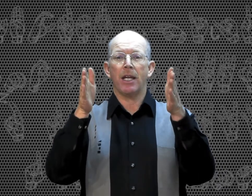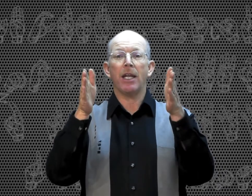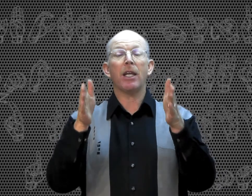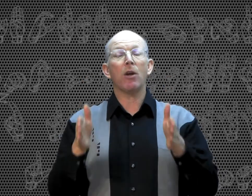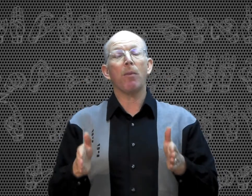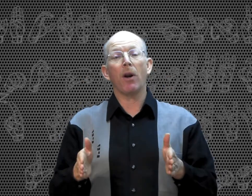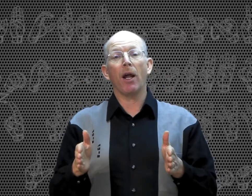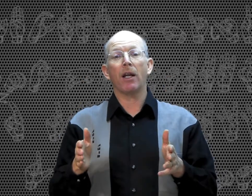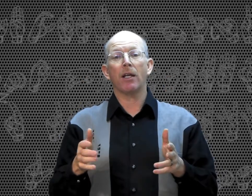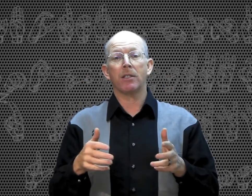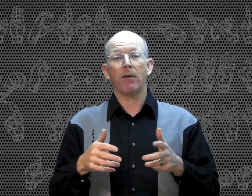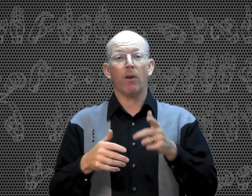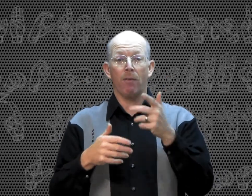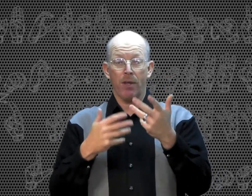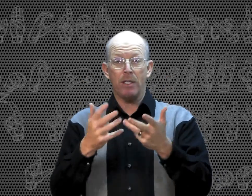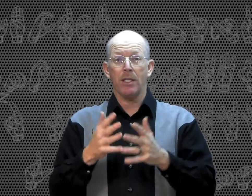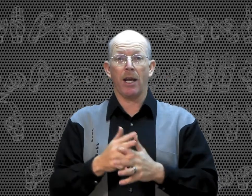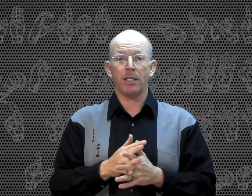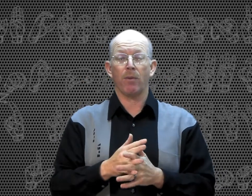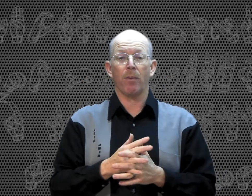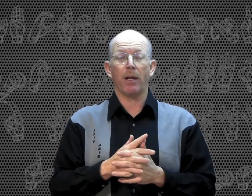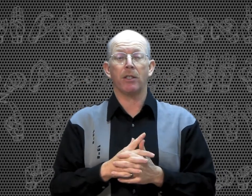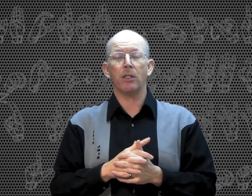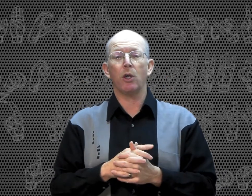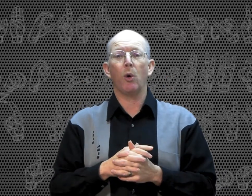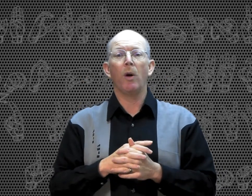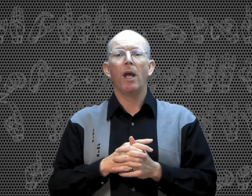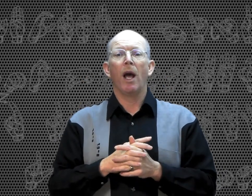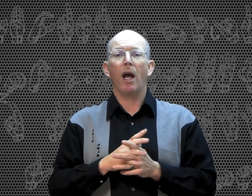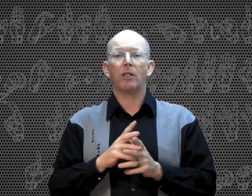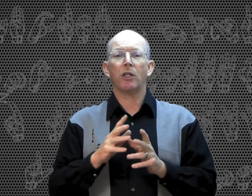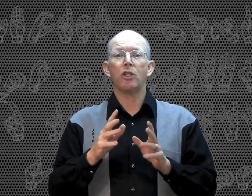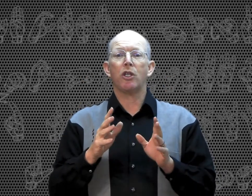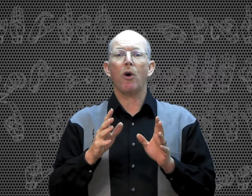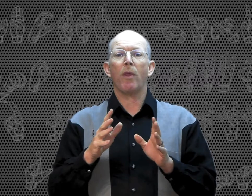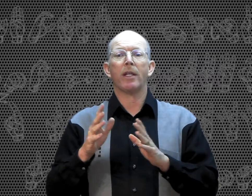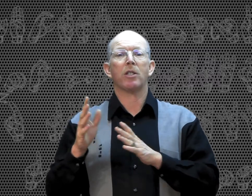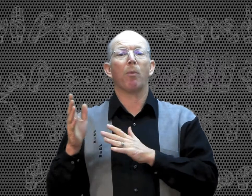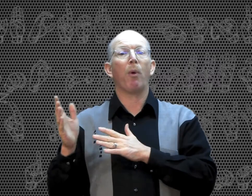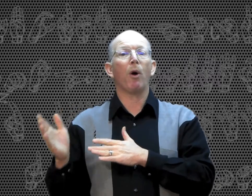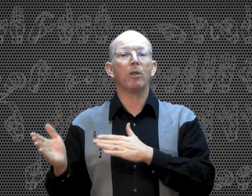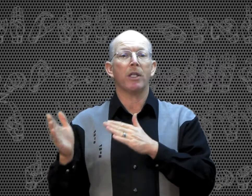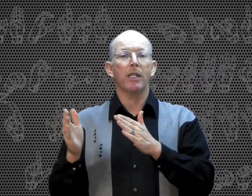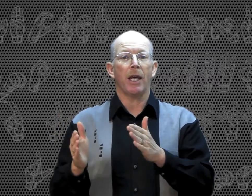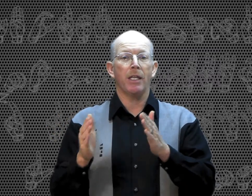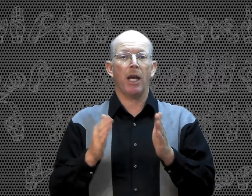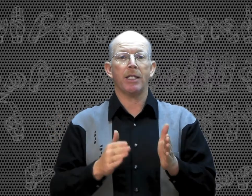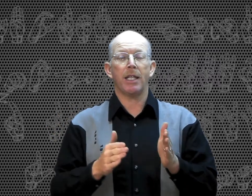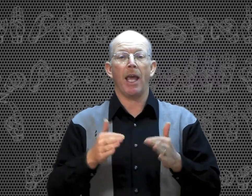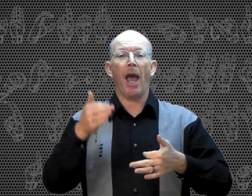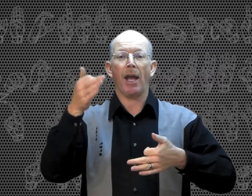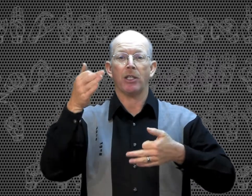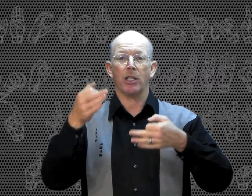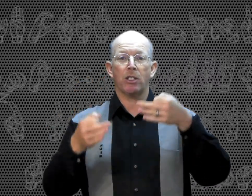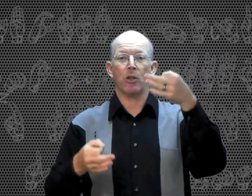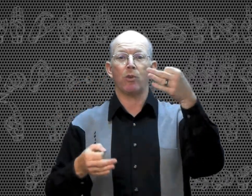This is an ending you put on several of these signs that we are about to do to show that it is the person that does the action.